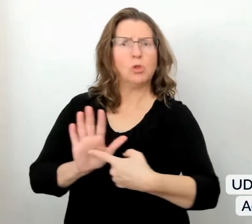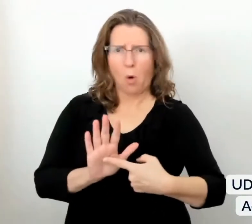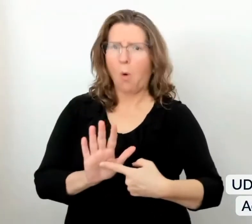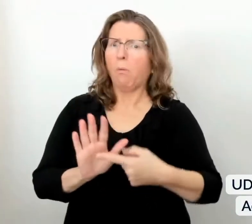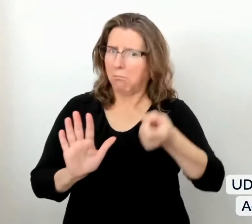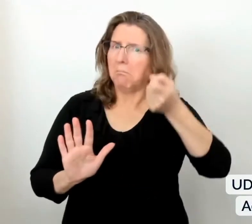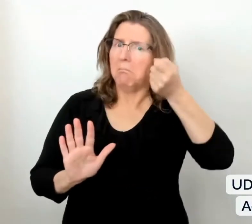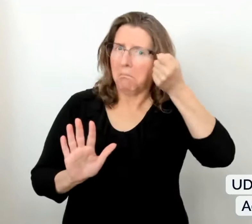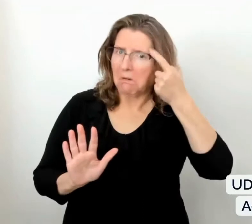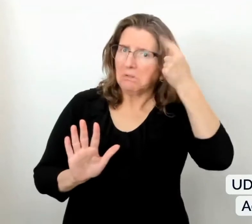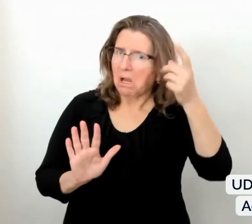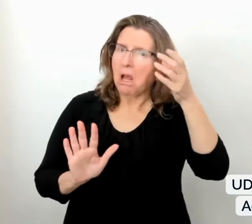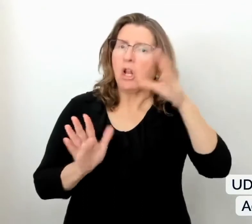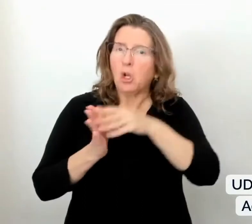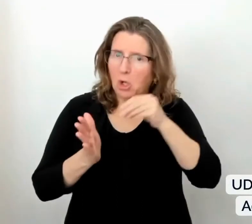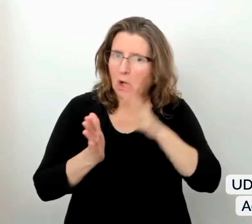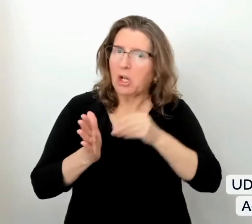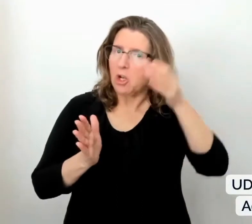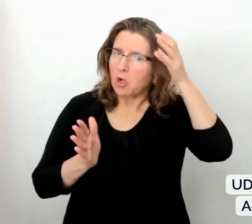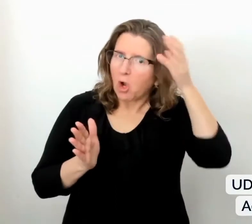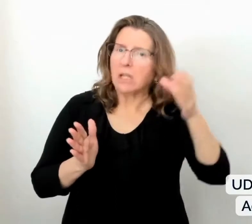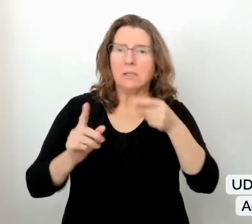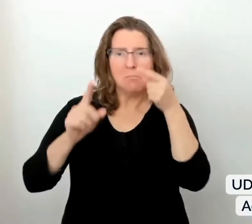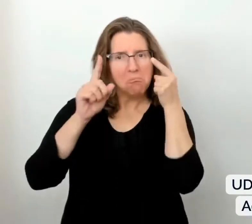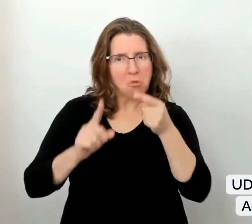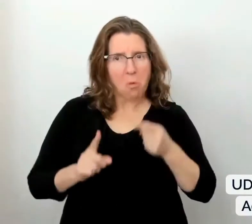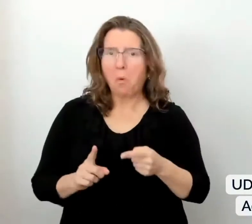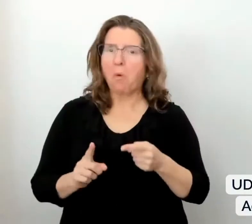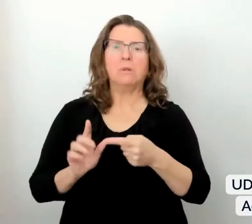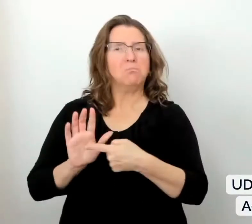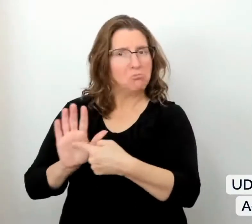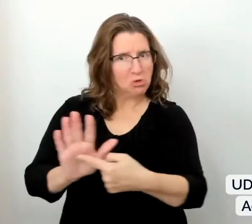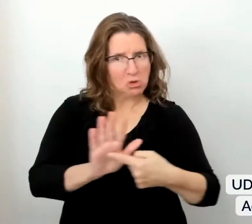Multiple options for students to show their learning and understanding of the content.